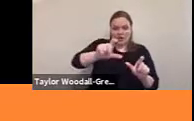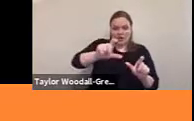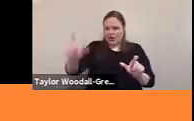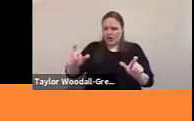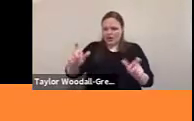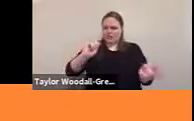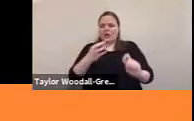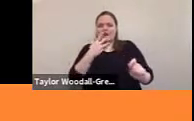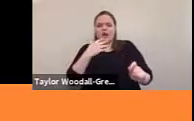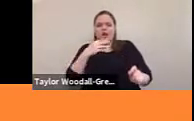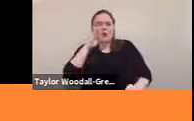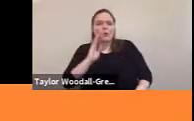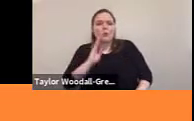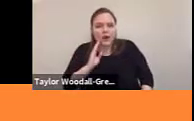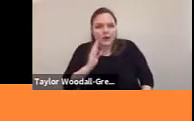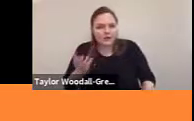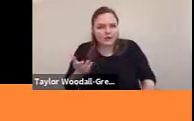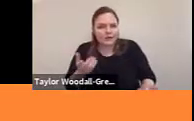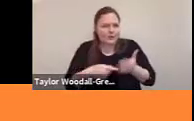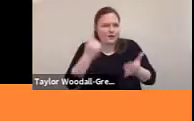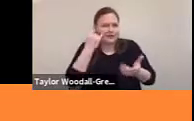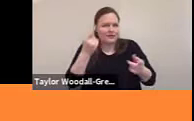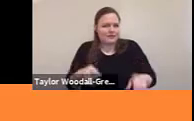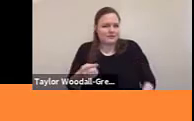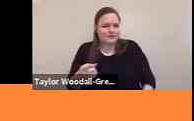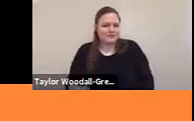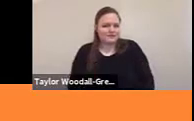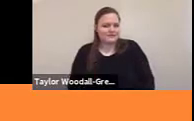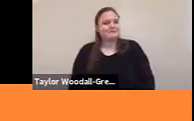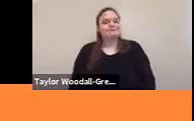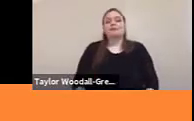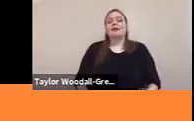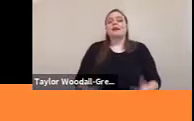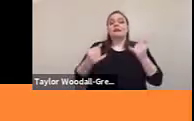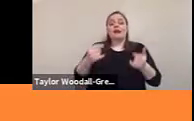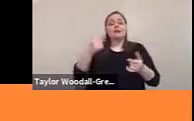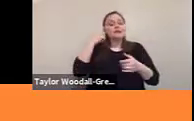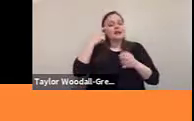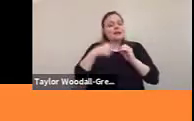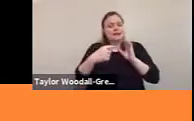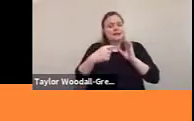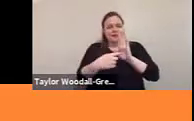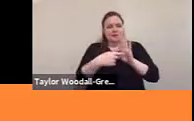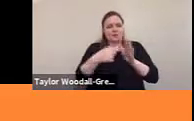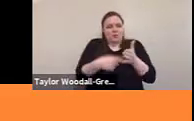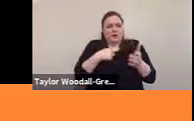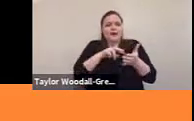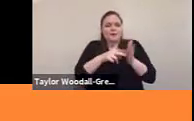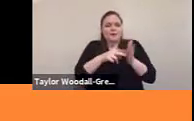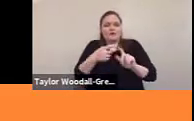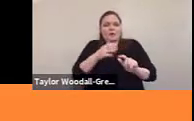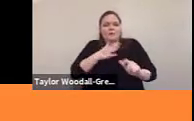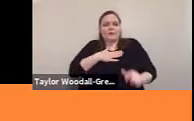Here's an example of what I mean with one of my websites. The branding of my consulting business